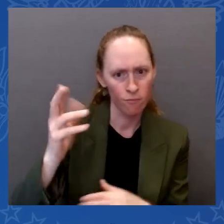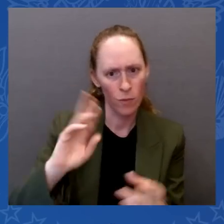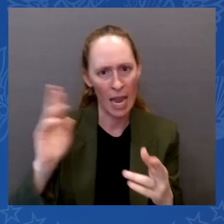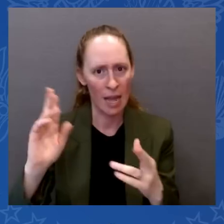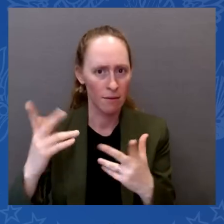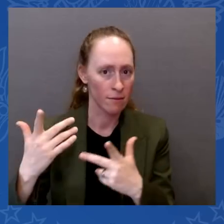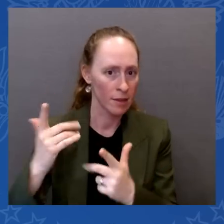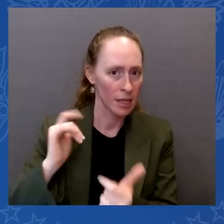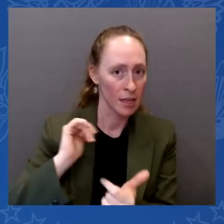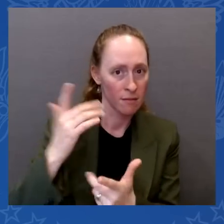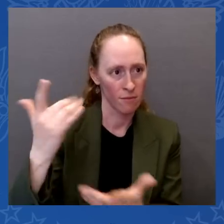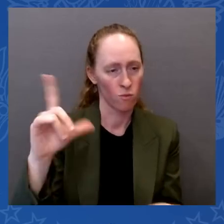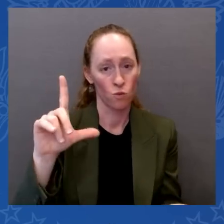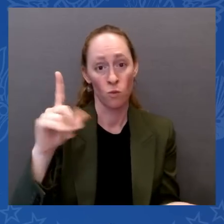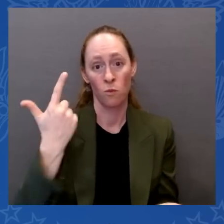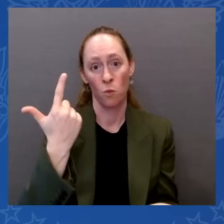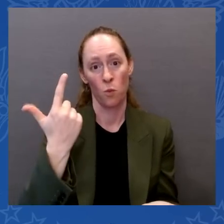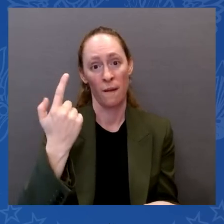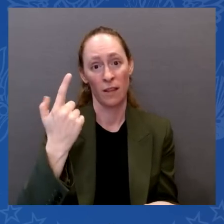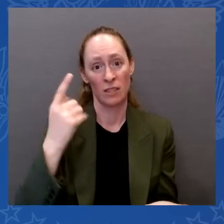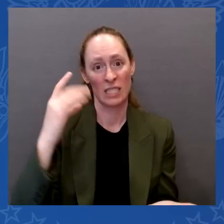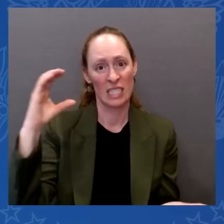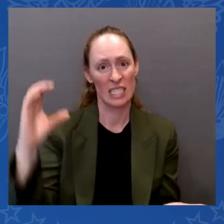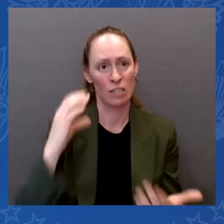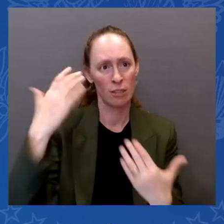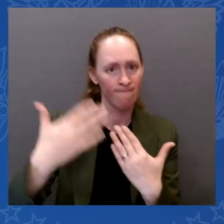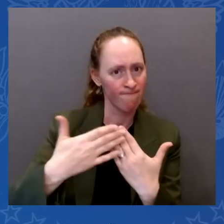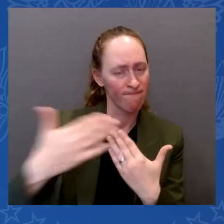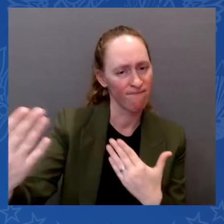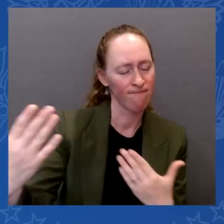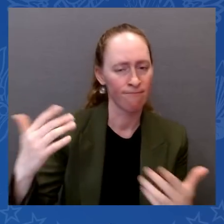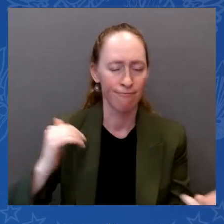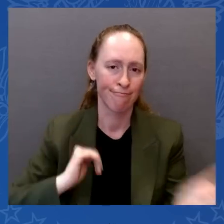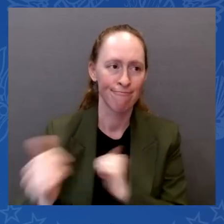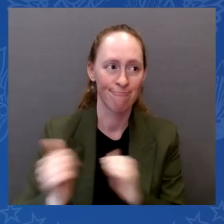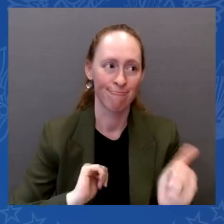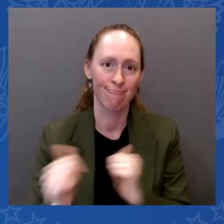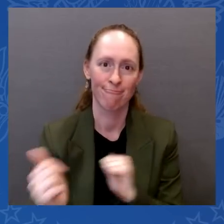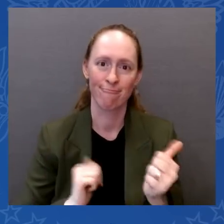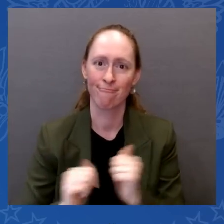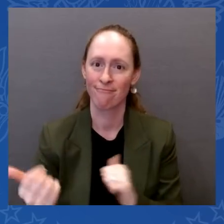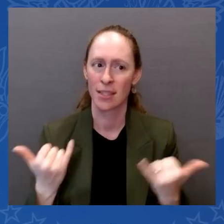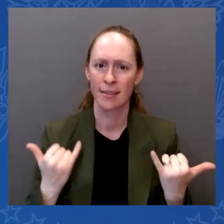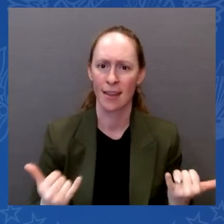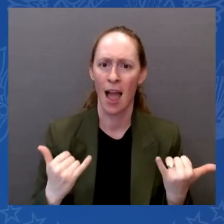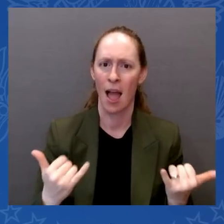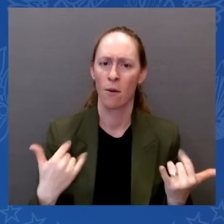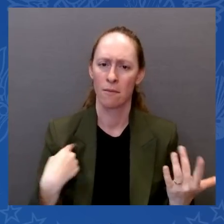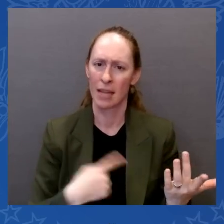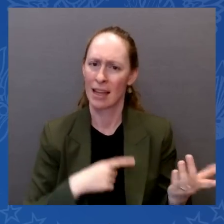the law would rebuild all of America, lift us all up -- workers -- and, in the process of this,